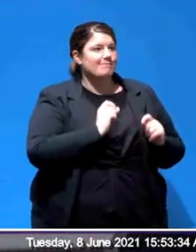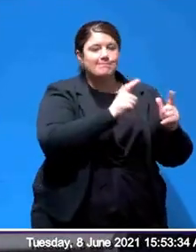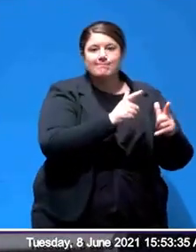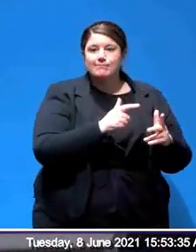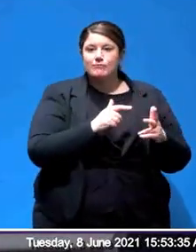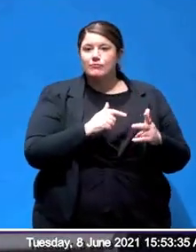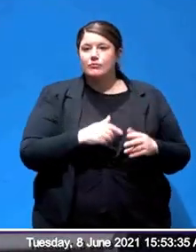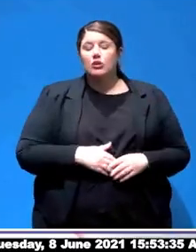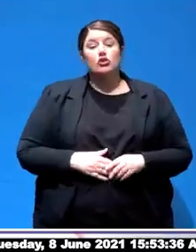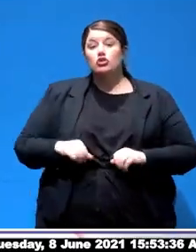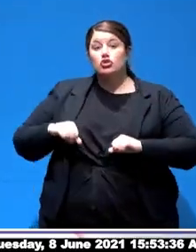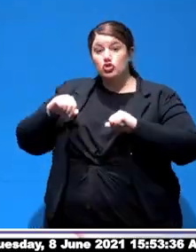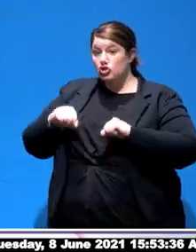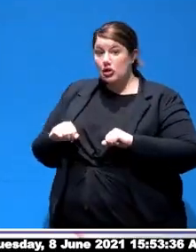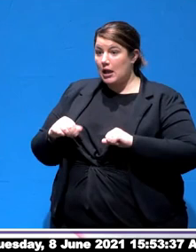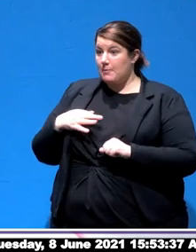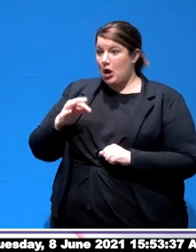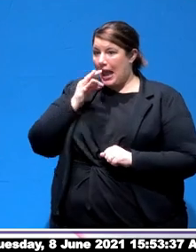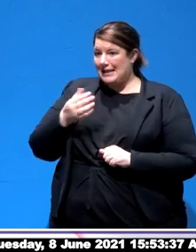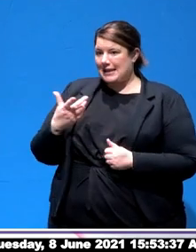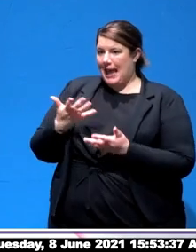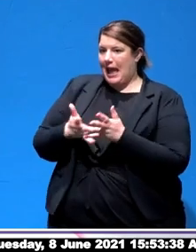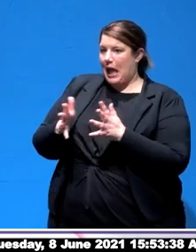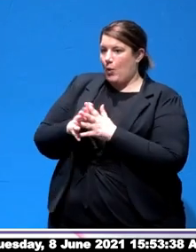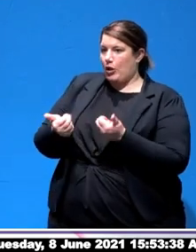I'm not asking about the source of funds, I'm asking about what form the